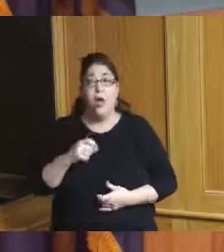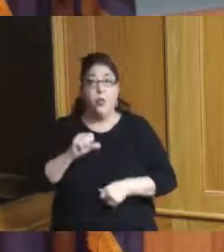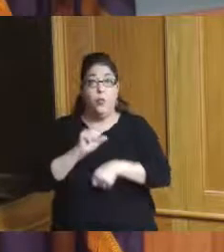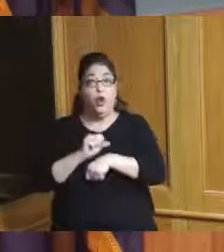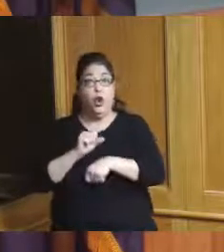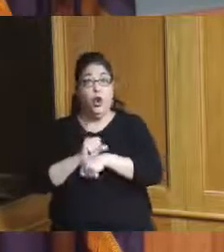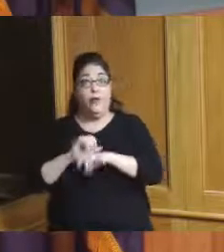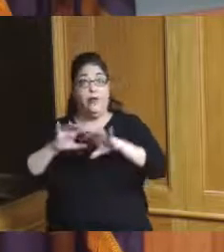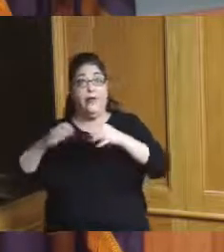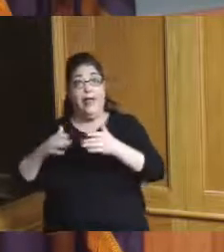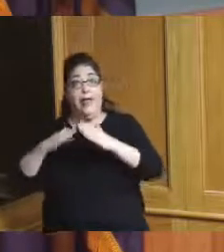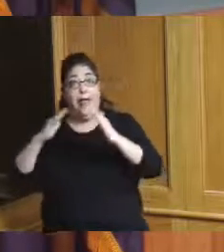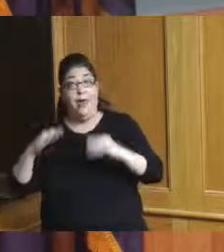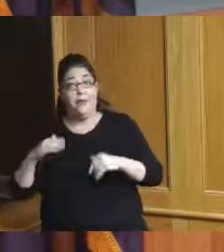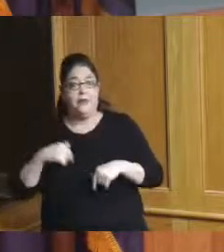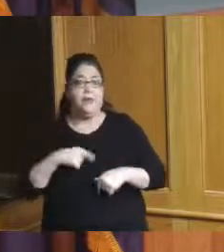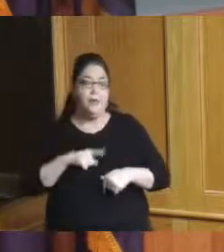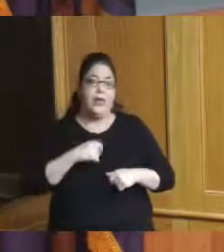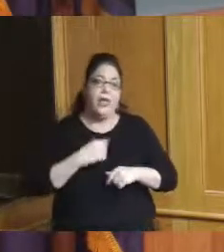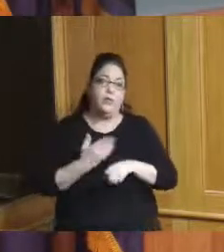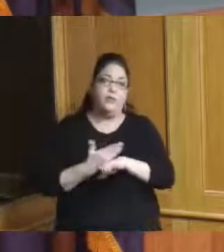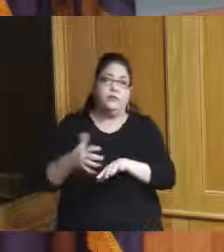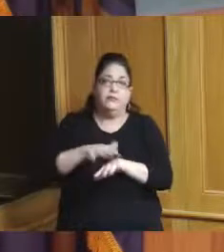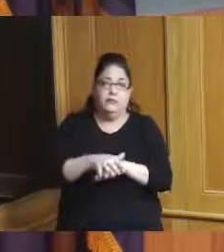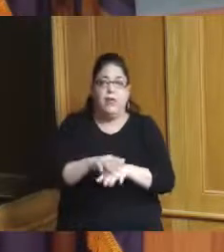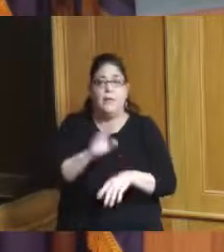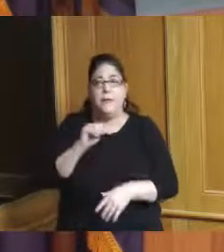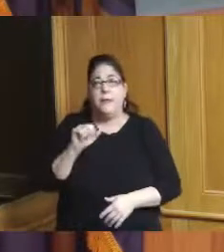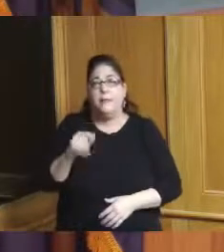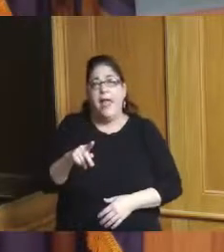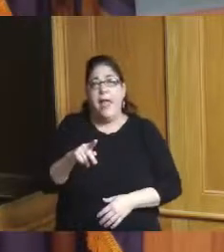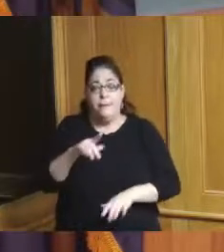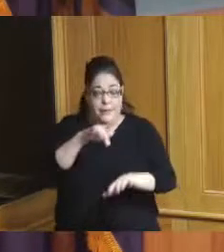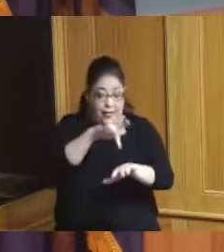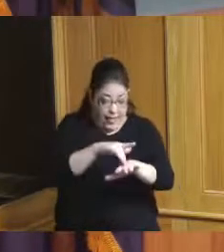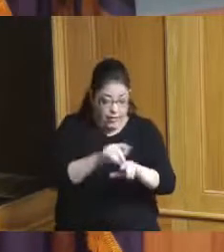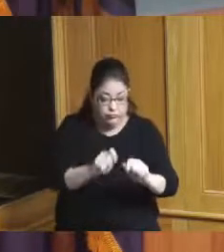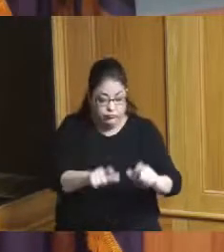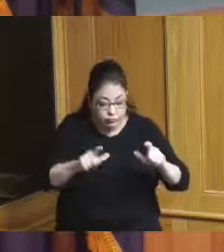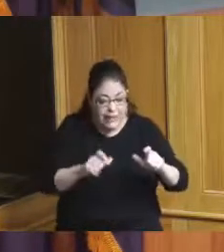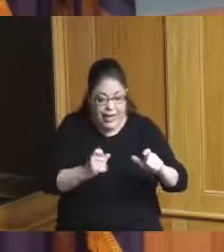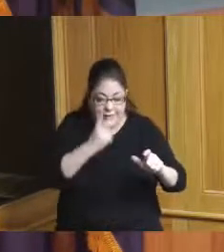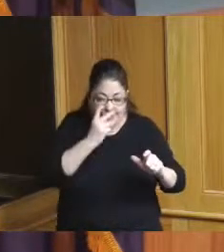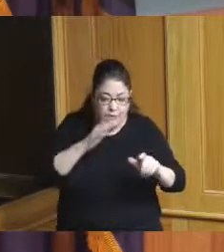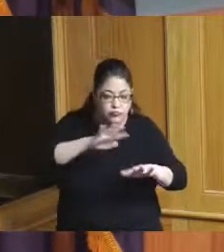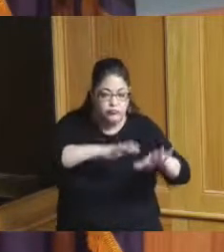this interactive map could come up and show what we're doing across the whole county but anyway